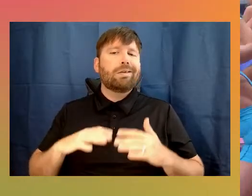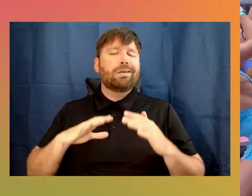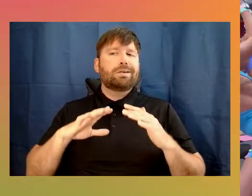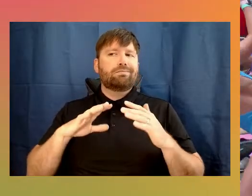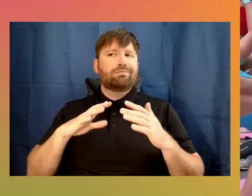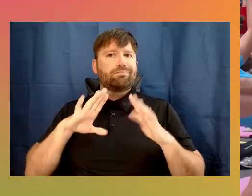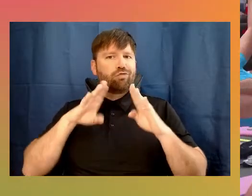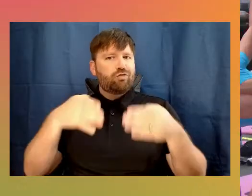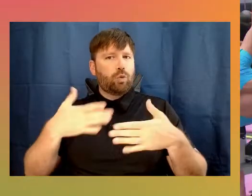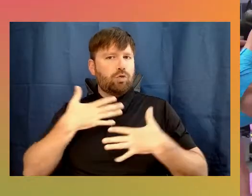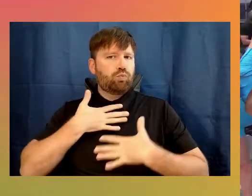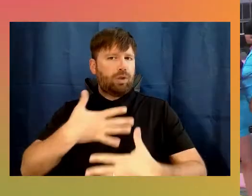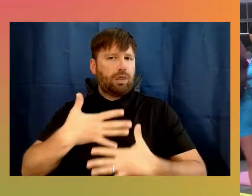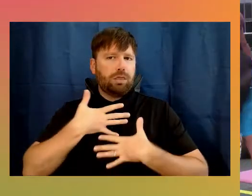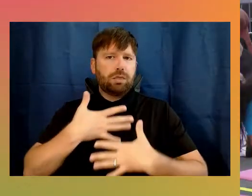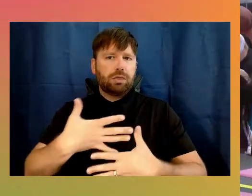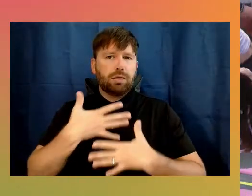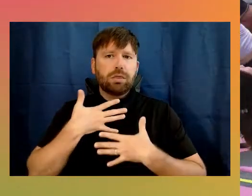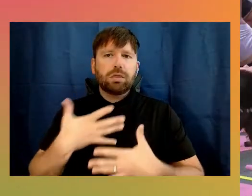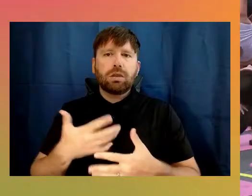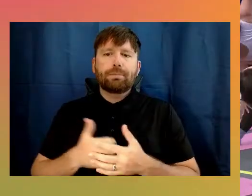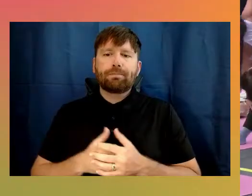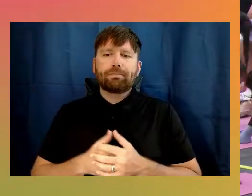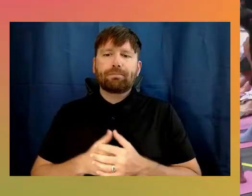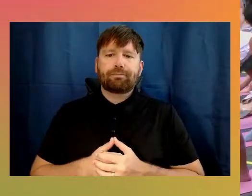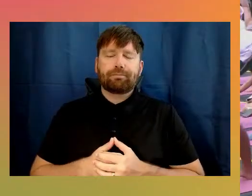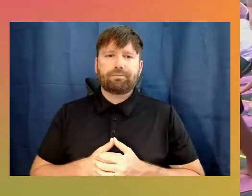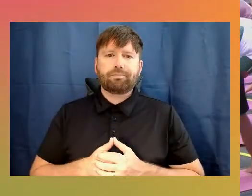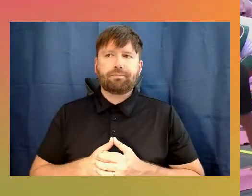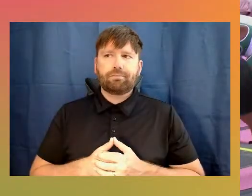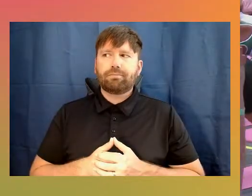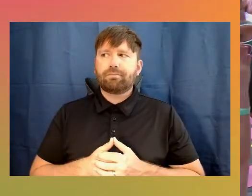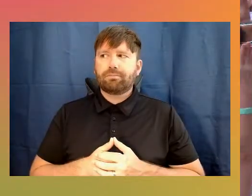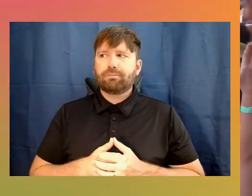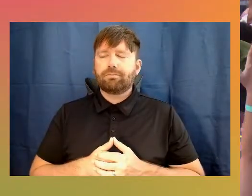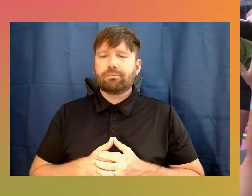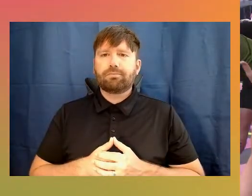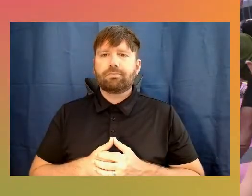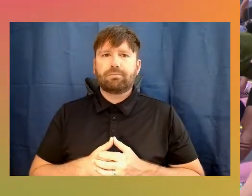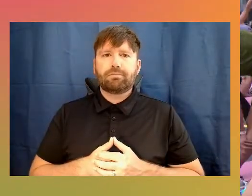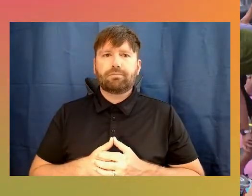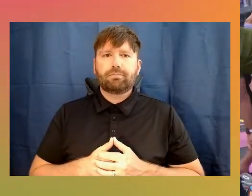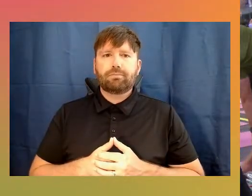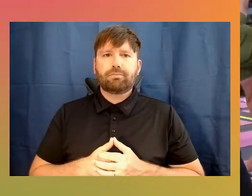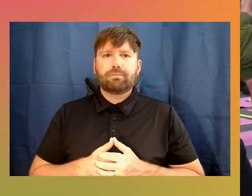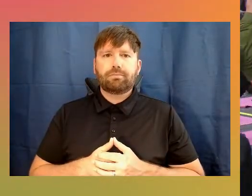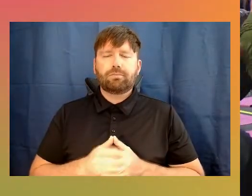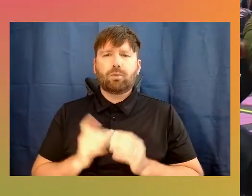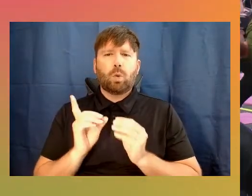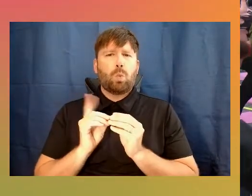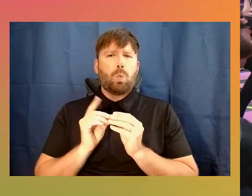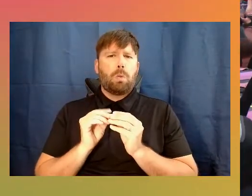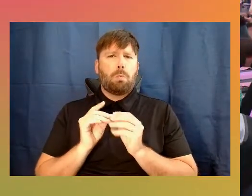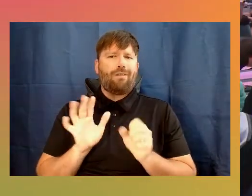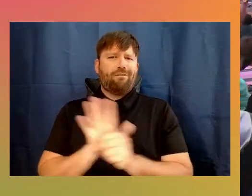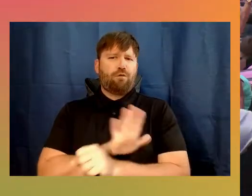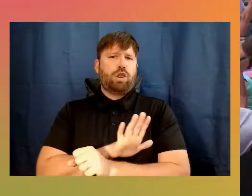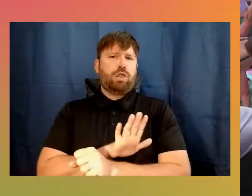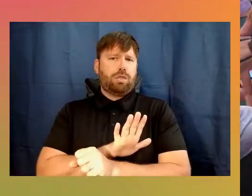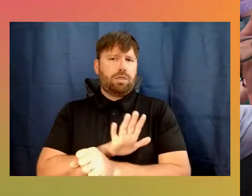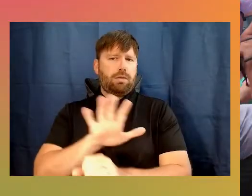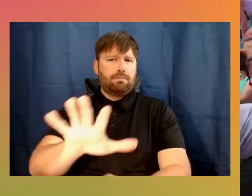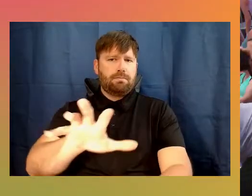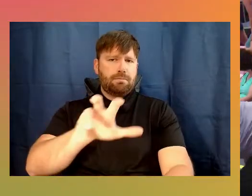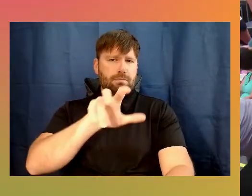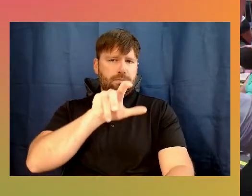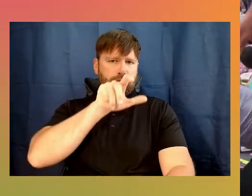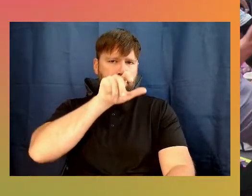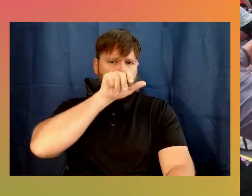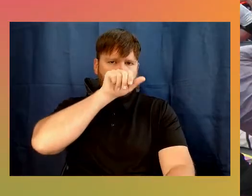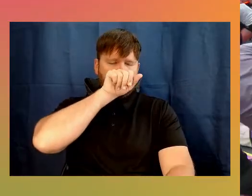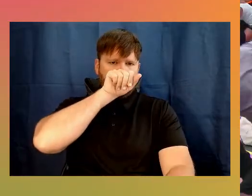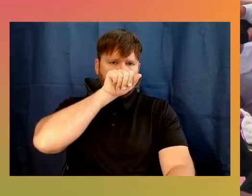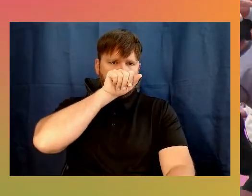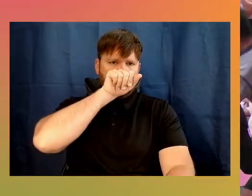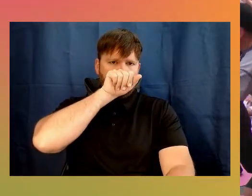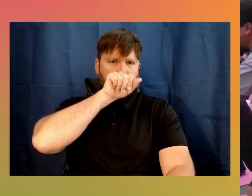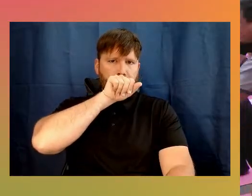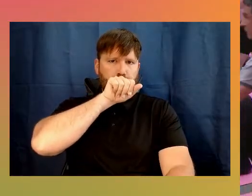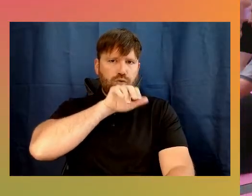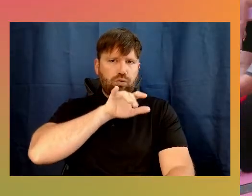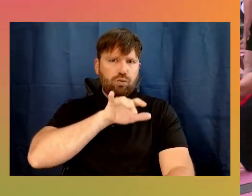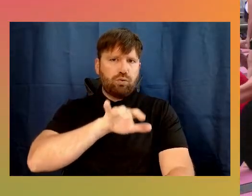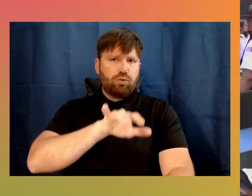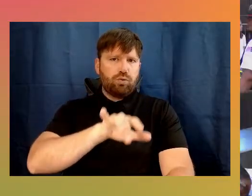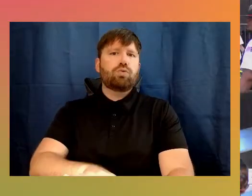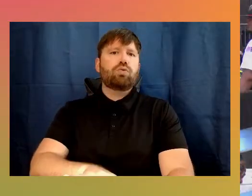TAPPING INTO YOUR BREATH.